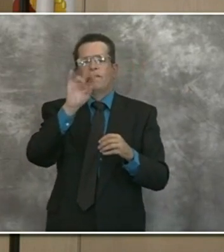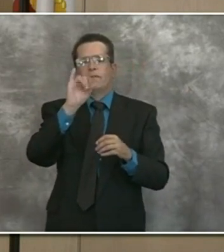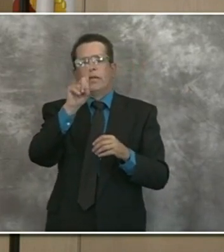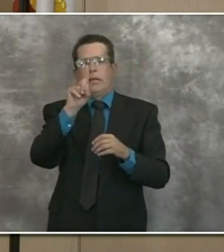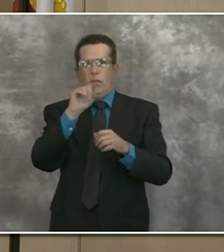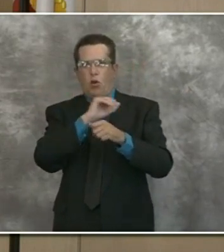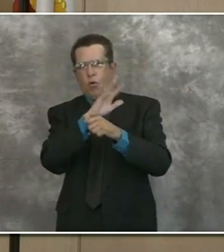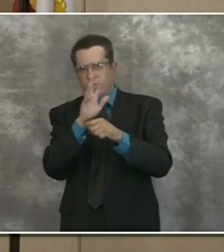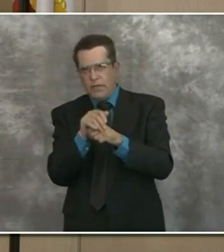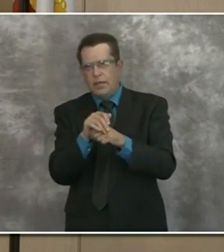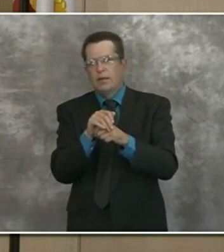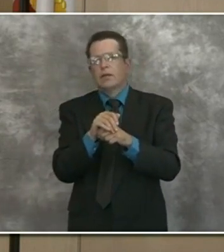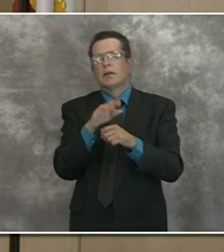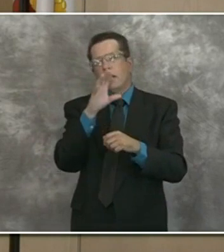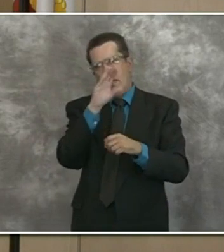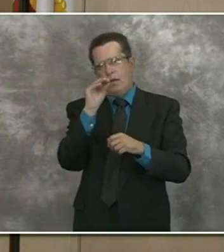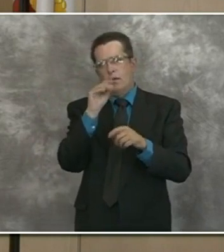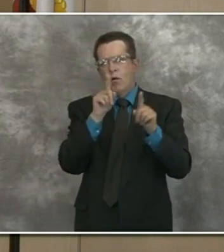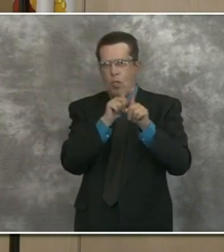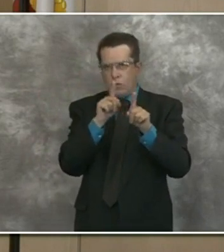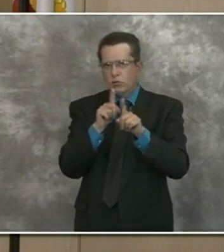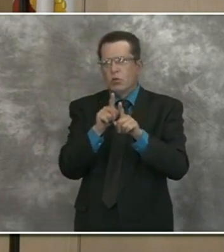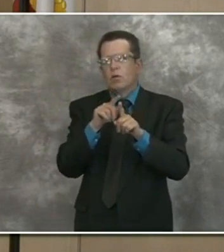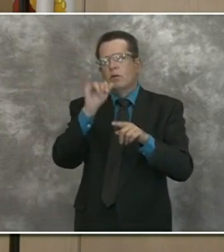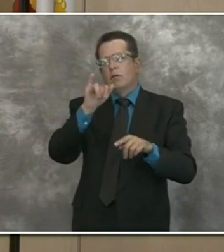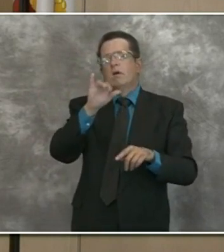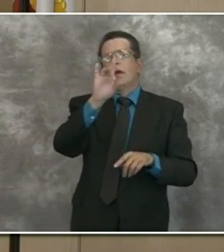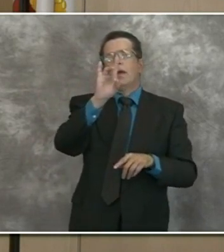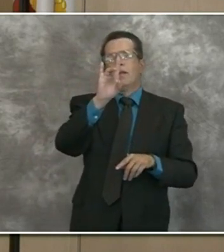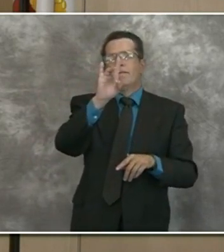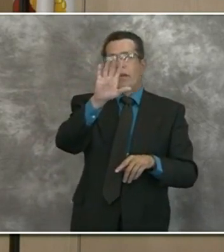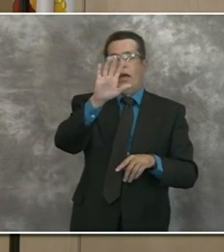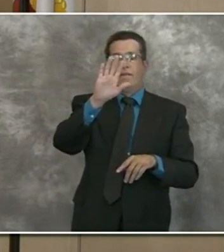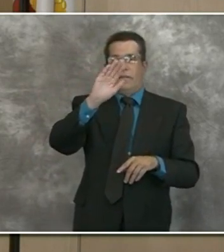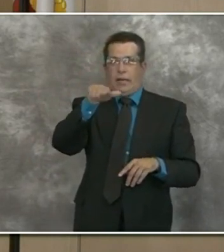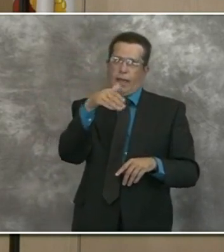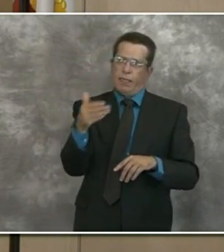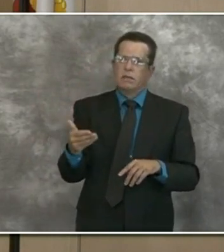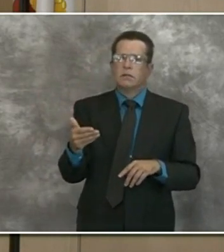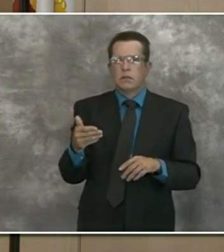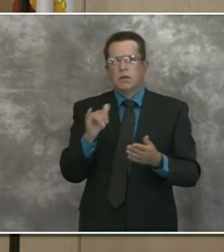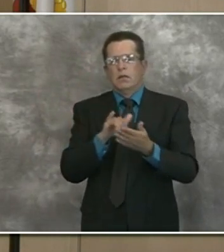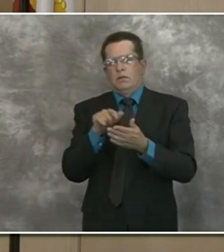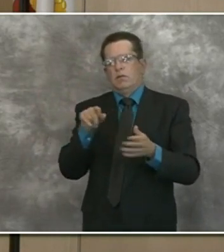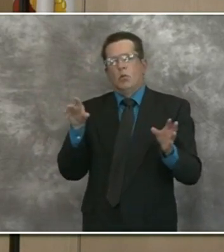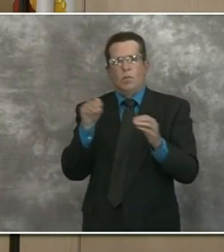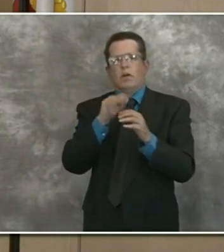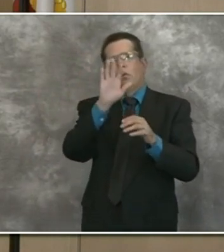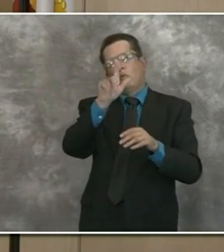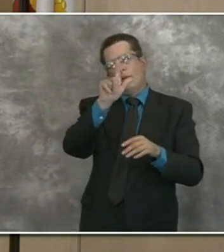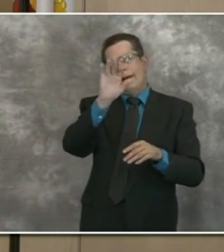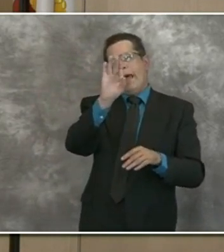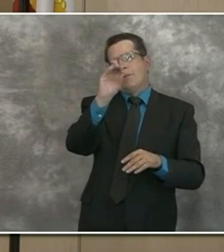FACILITY CASES. AT 800 IN 2 OR 9% OF THE TOTAL. COVID-19